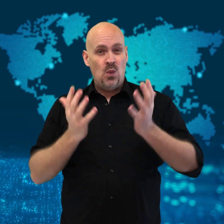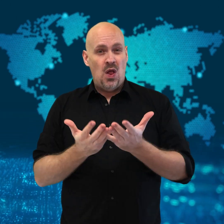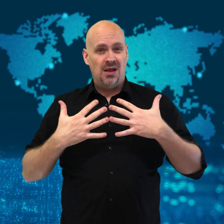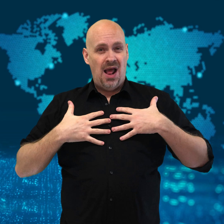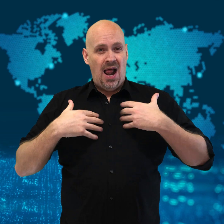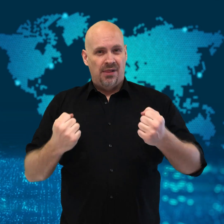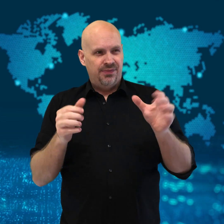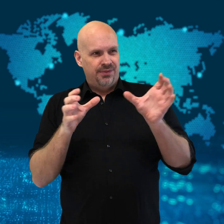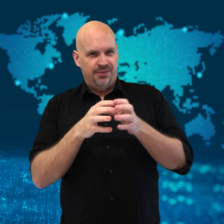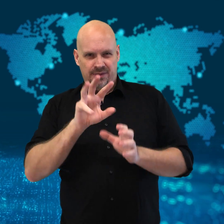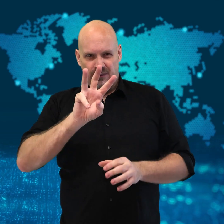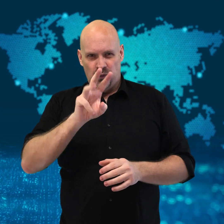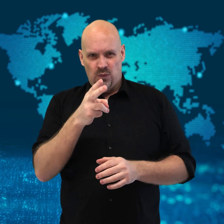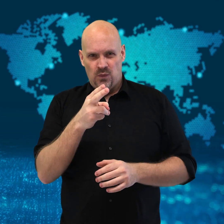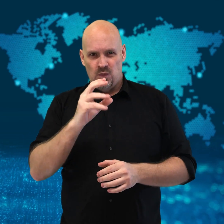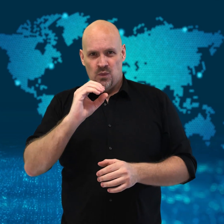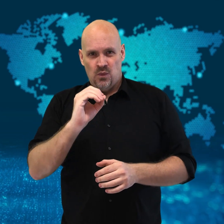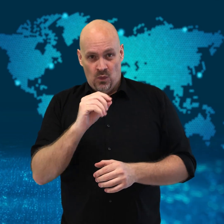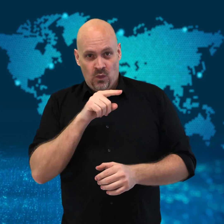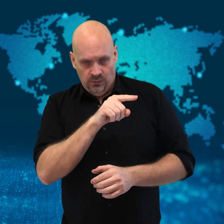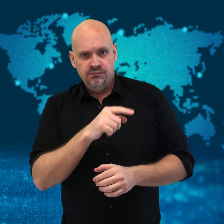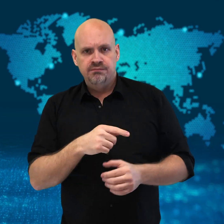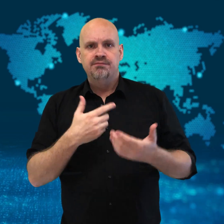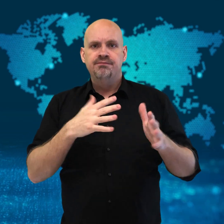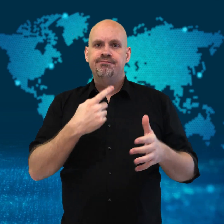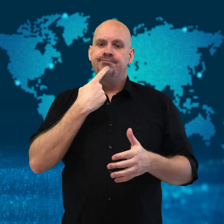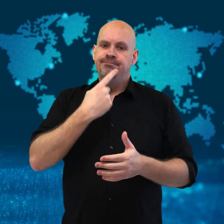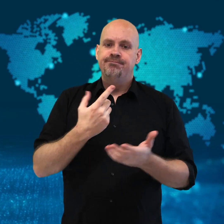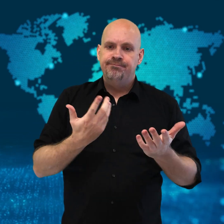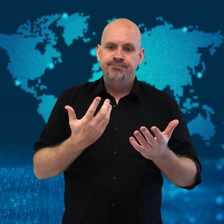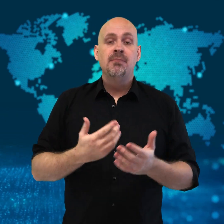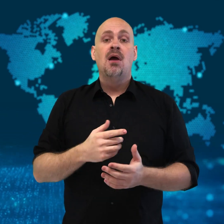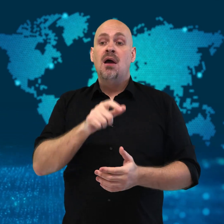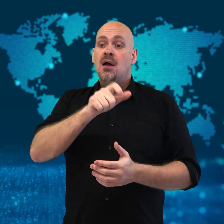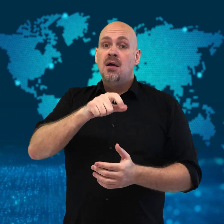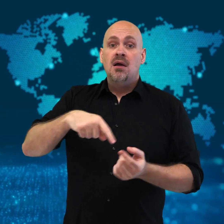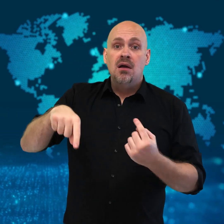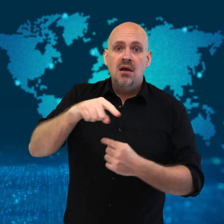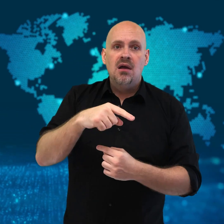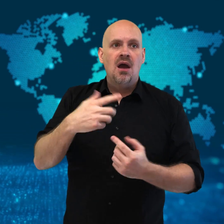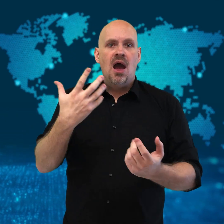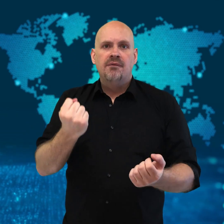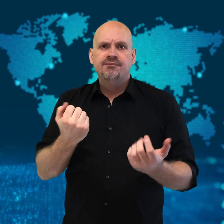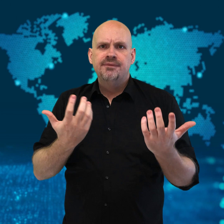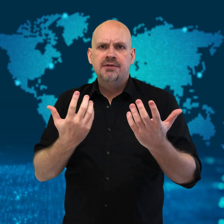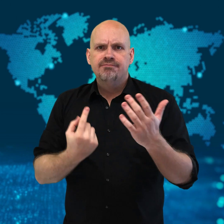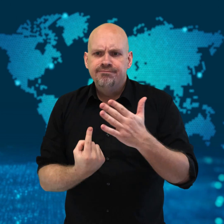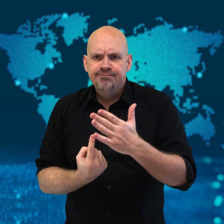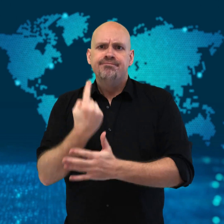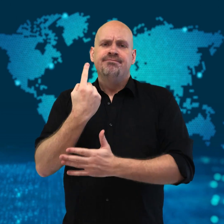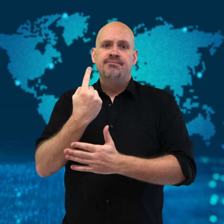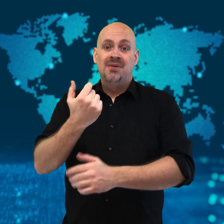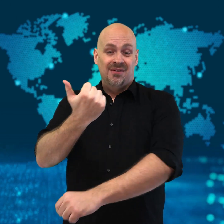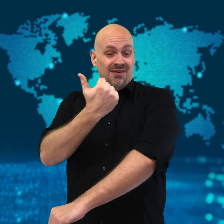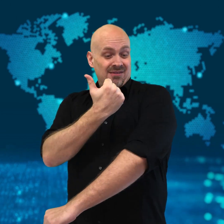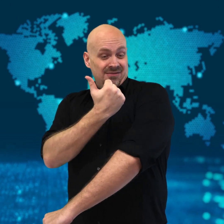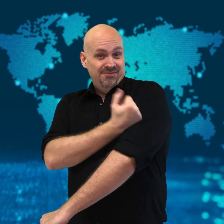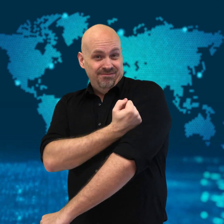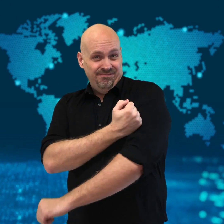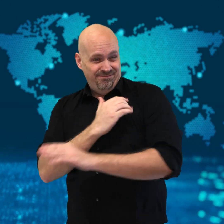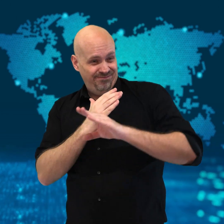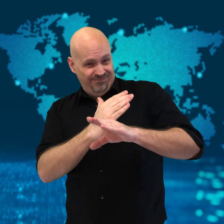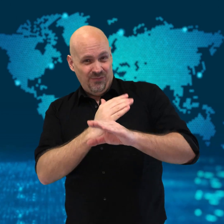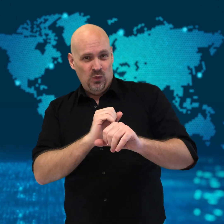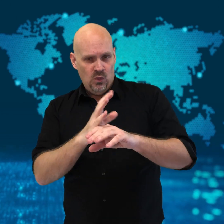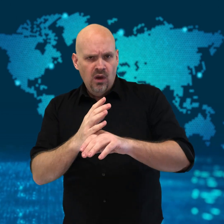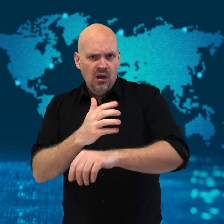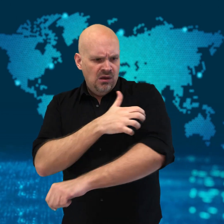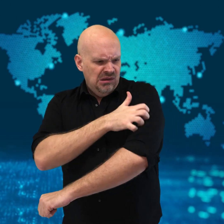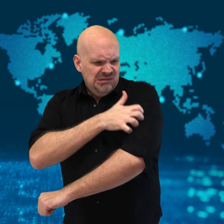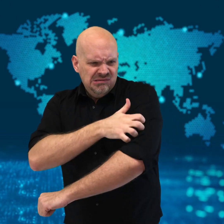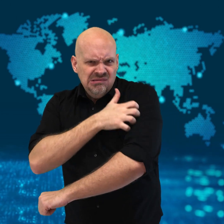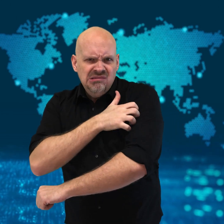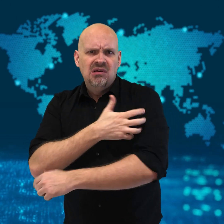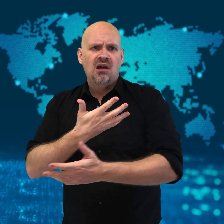The World Health Organization is funding a “no fault compensation”